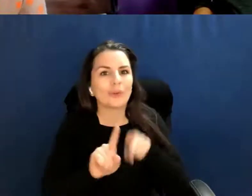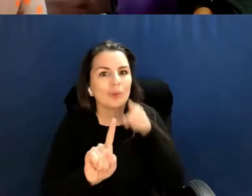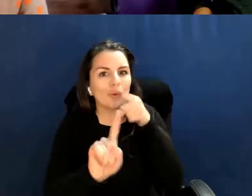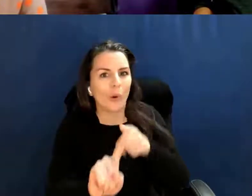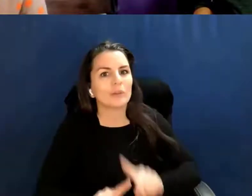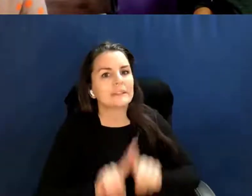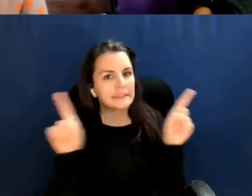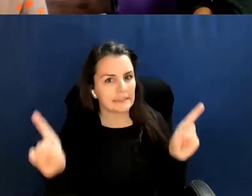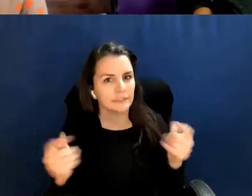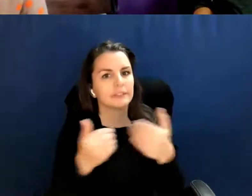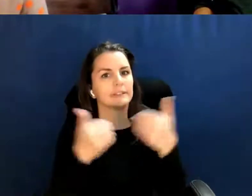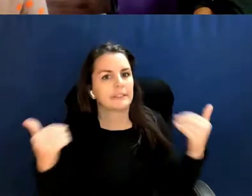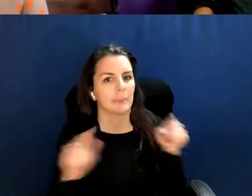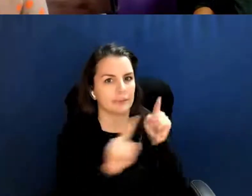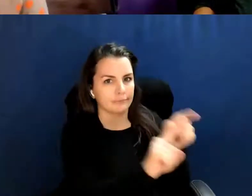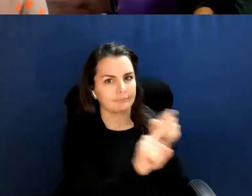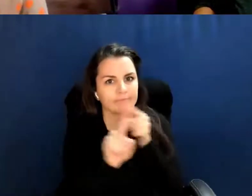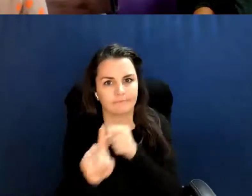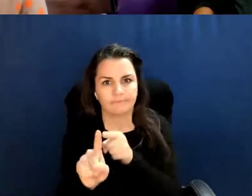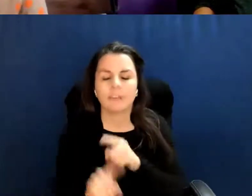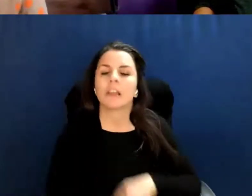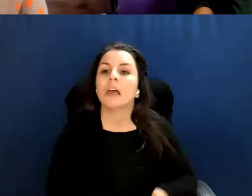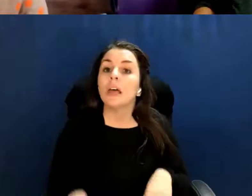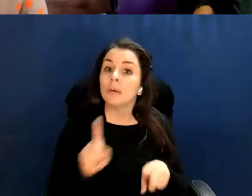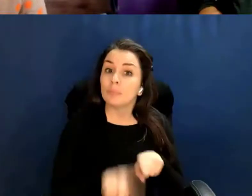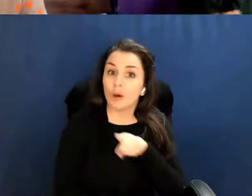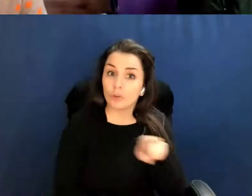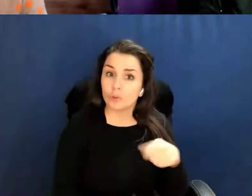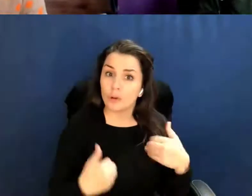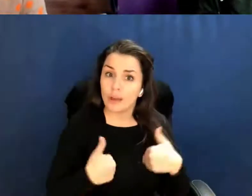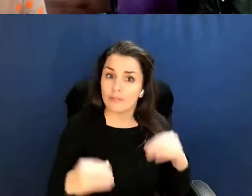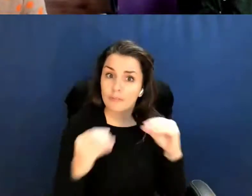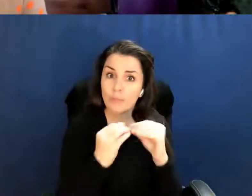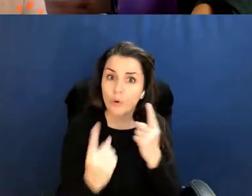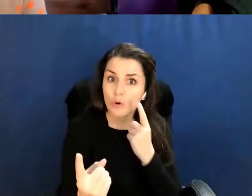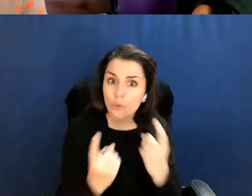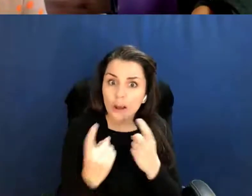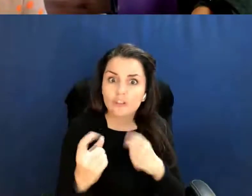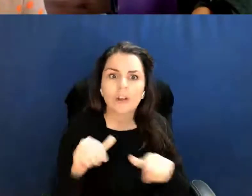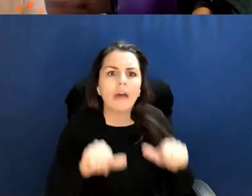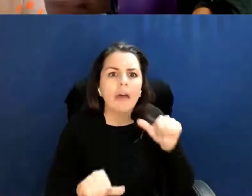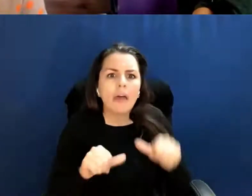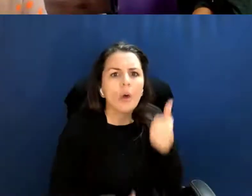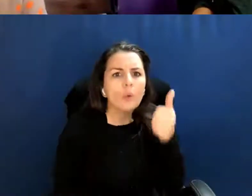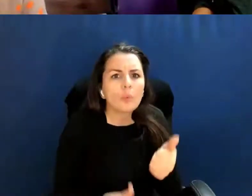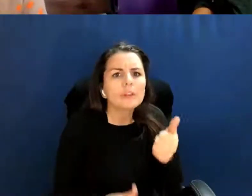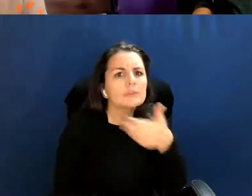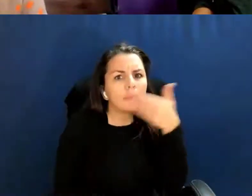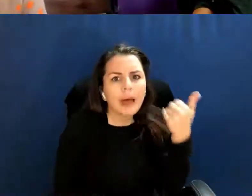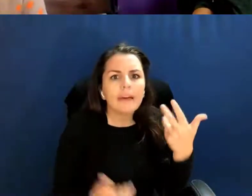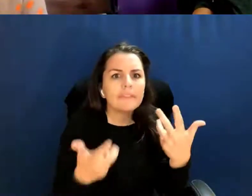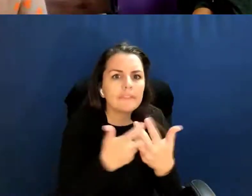If you've got questions about that and whether which one is the right one for you, I would reach out to the contacts that are listed